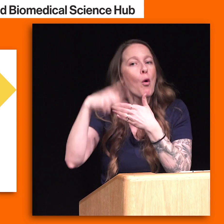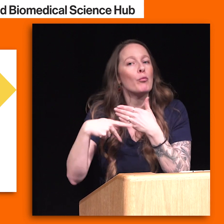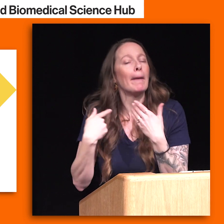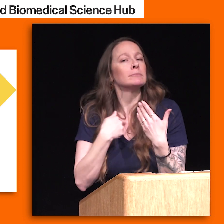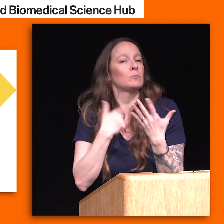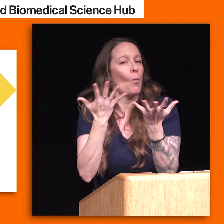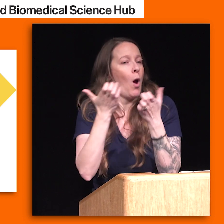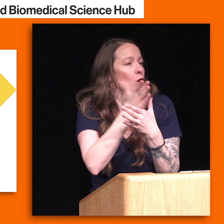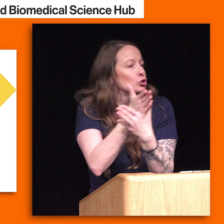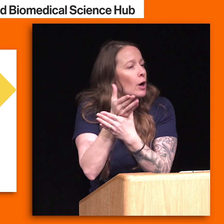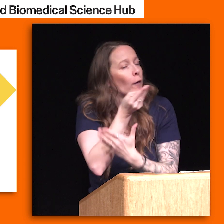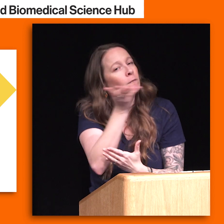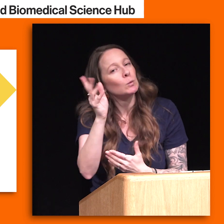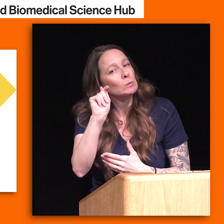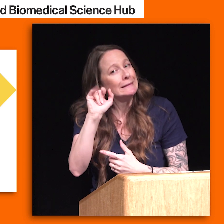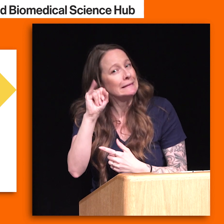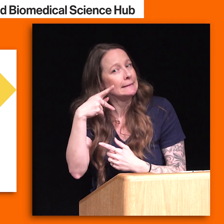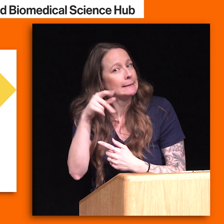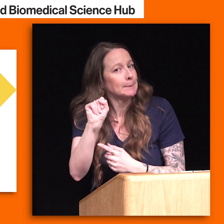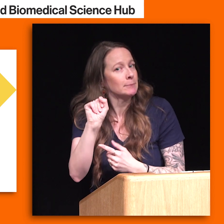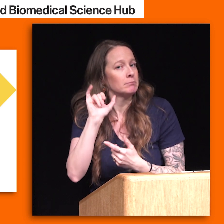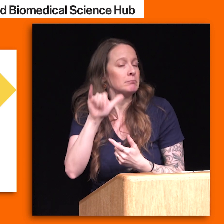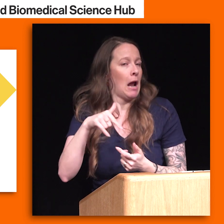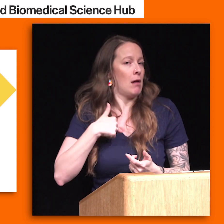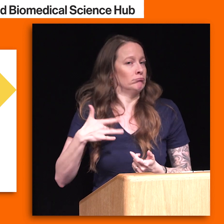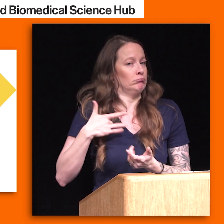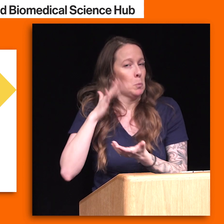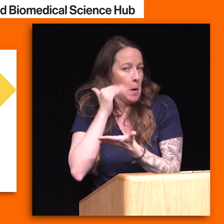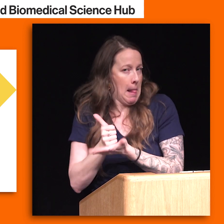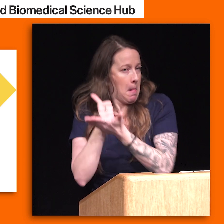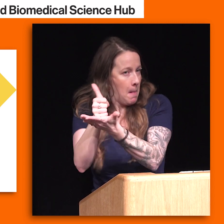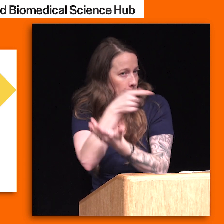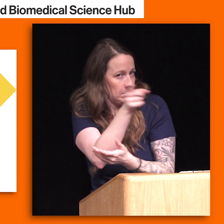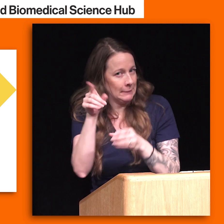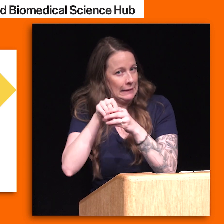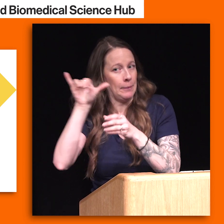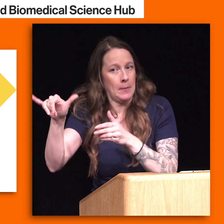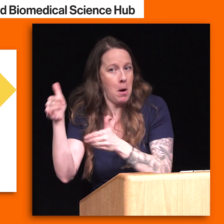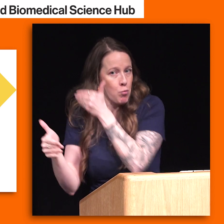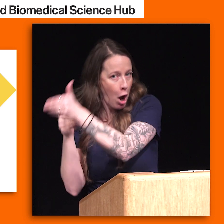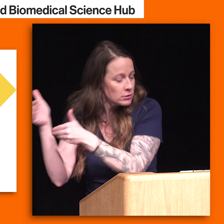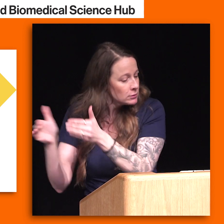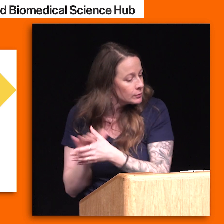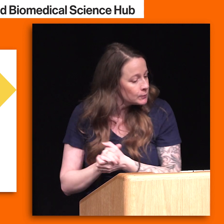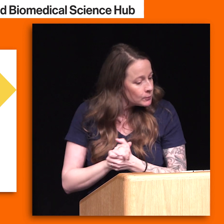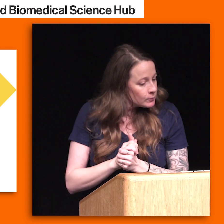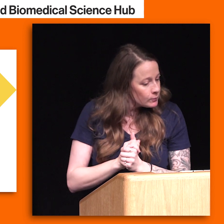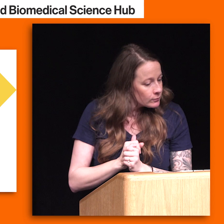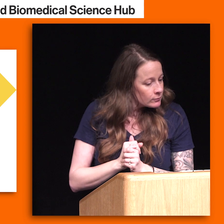wanting to apply to PhD programs, I'm going to share some tips. Hopefully it'll help you in your processes.